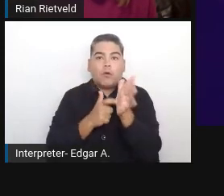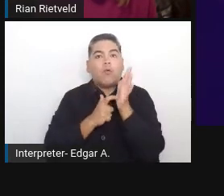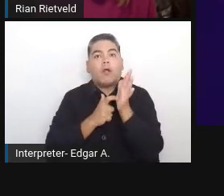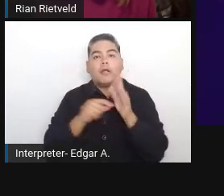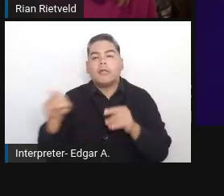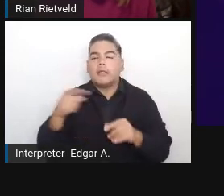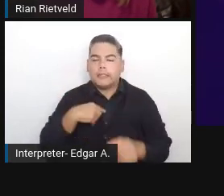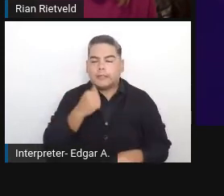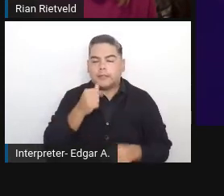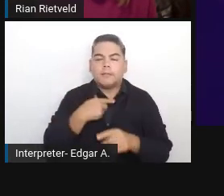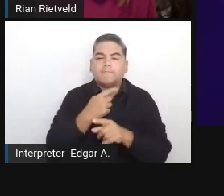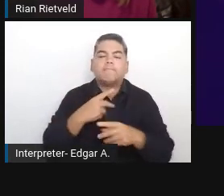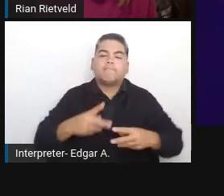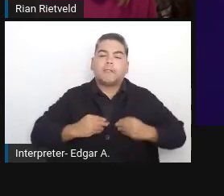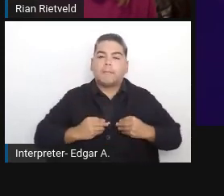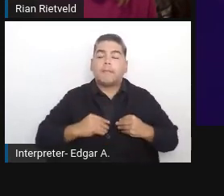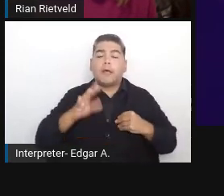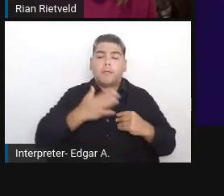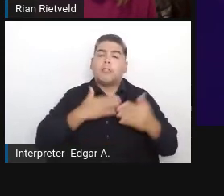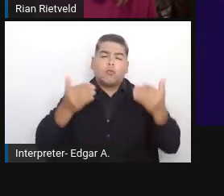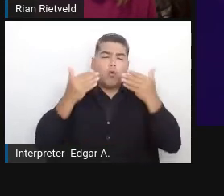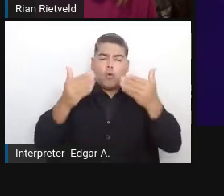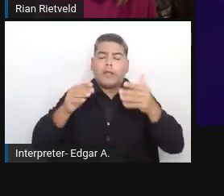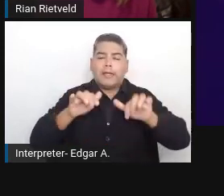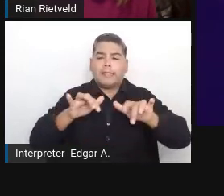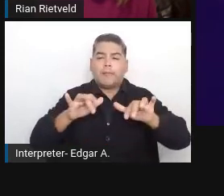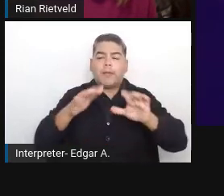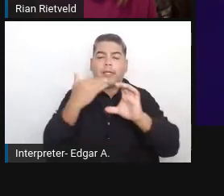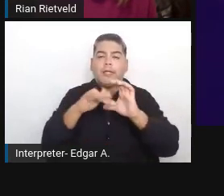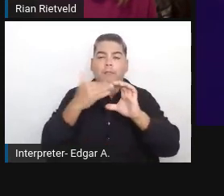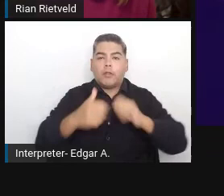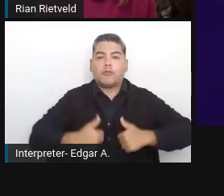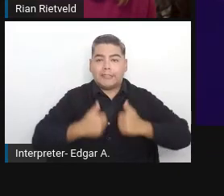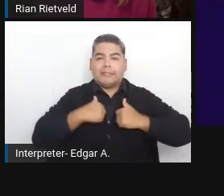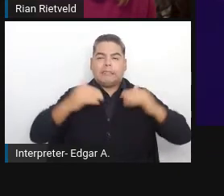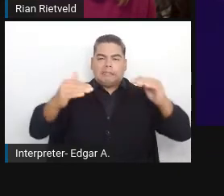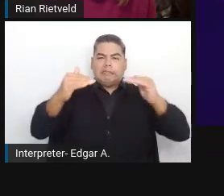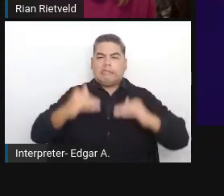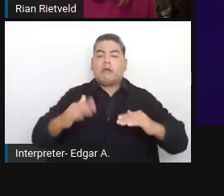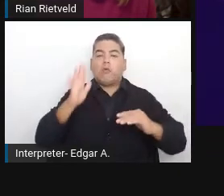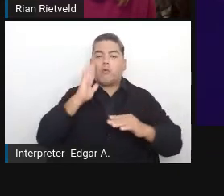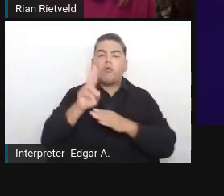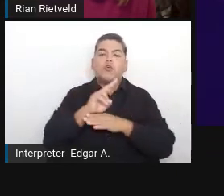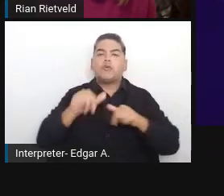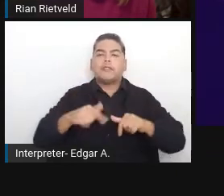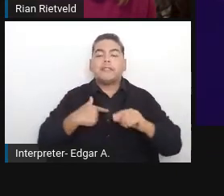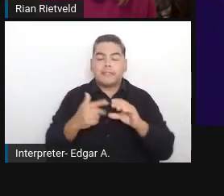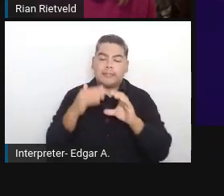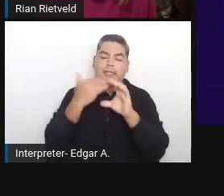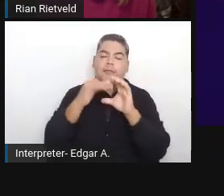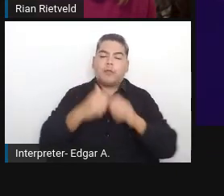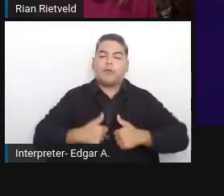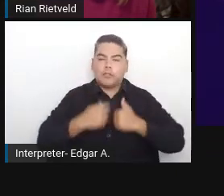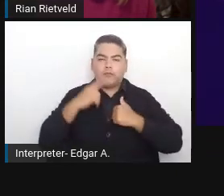Email field, Please enter a valid email address, We will use your email address only to send you the newsletter, Subscribe button.